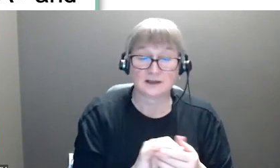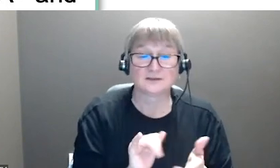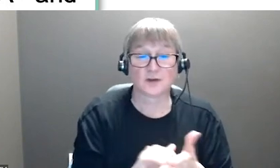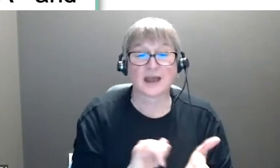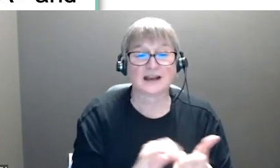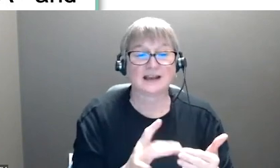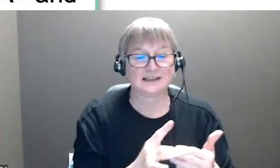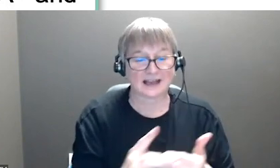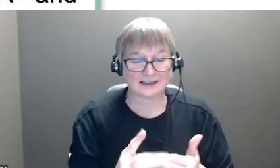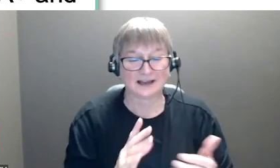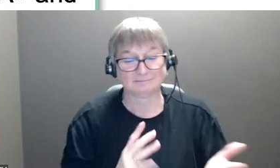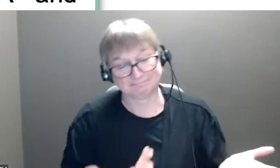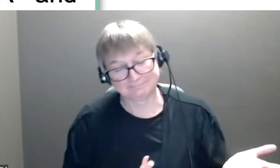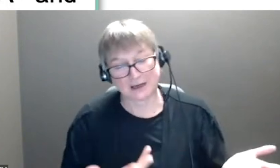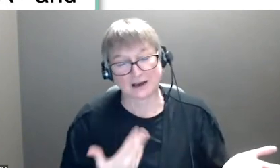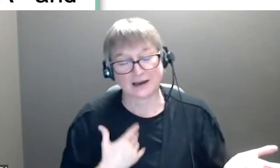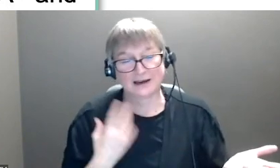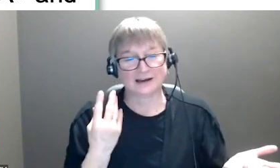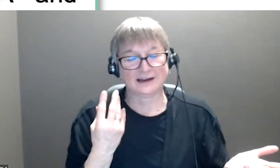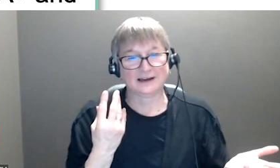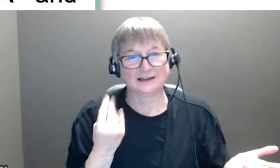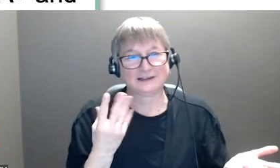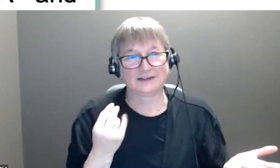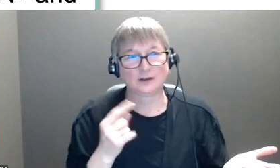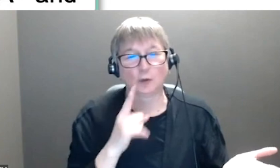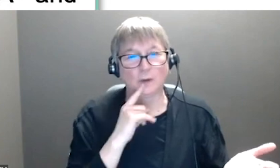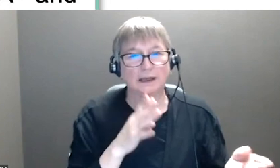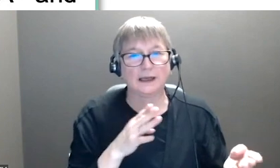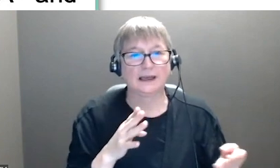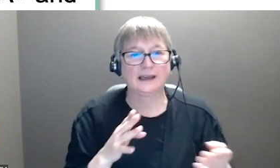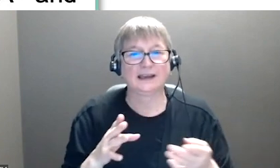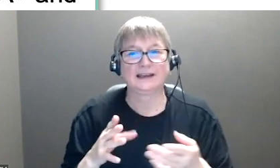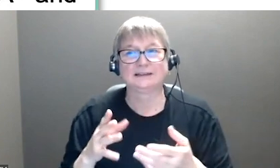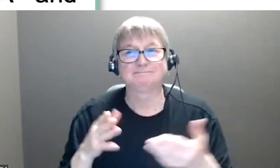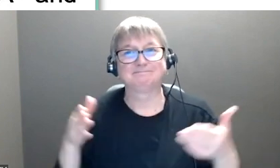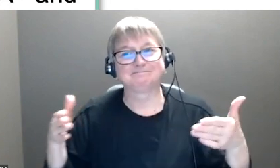be skewed to those who only responded. So, in addition to this, it's also compounded with the